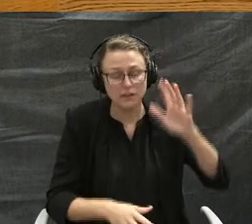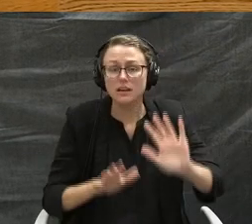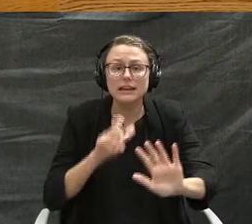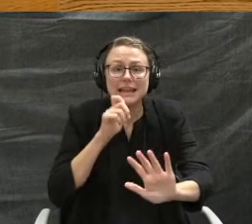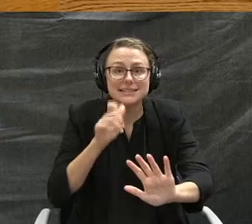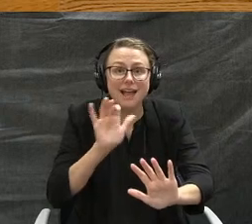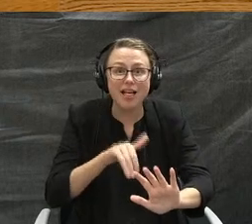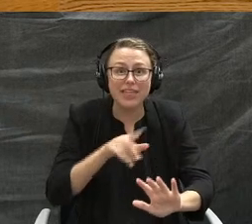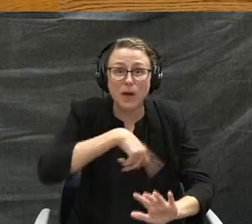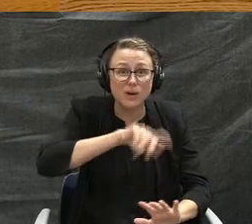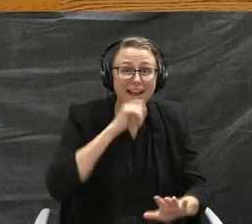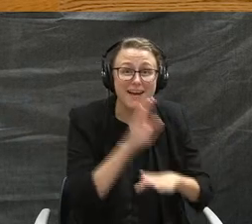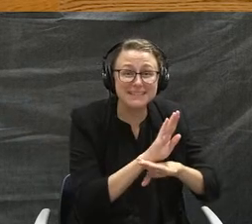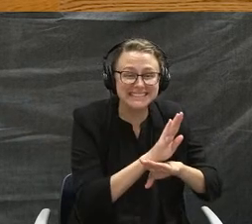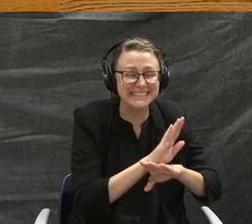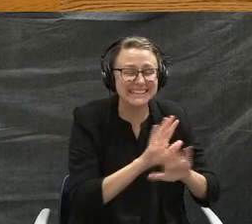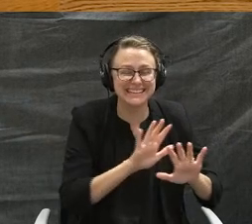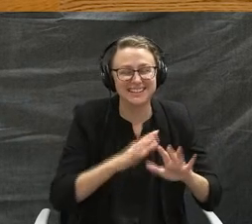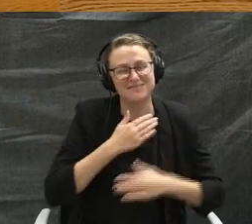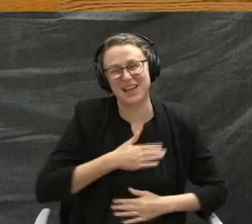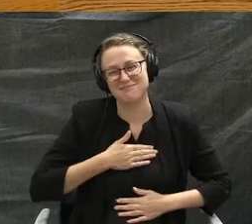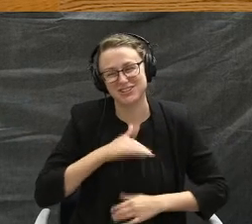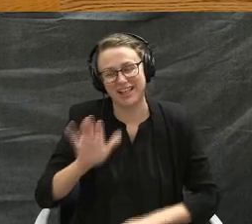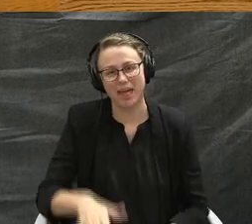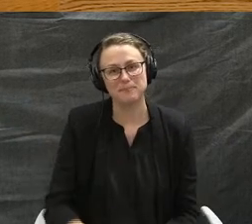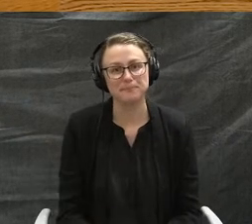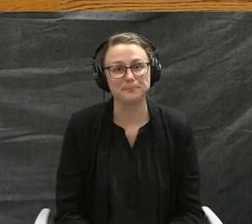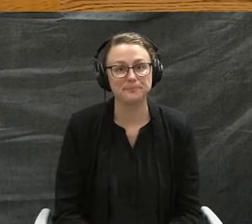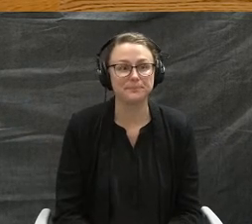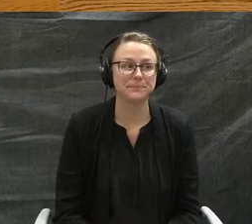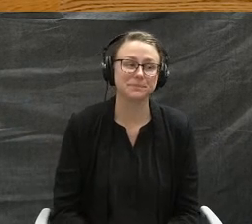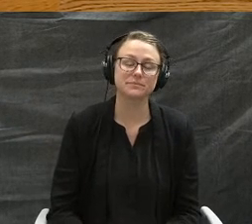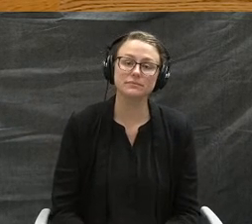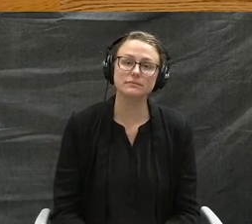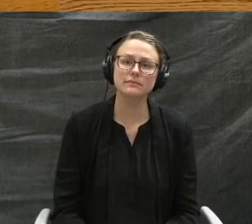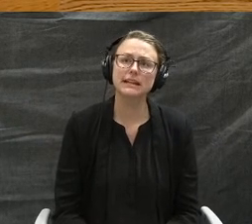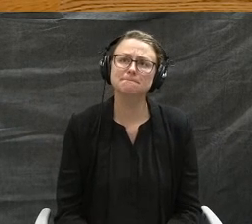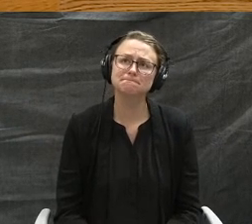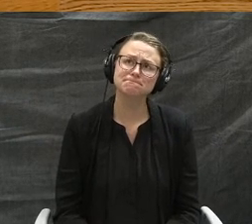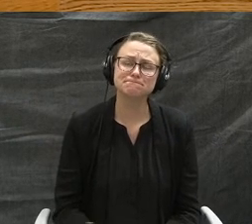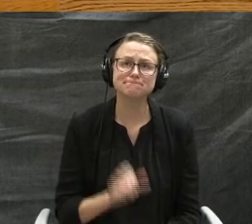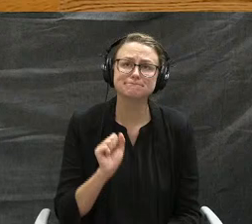Appreciate that. So I want to start this item out by